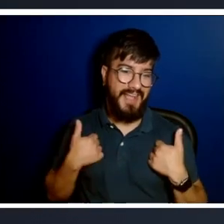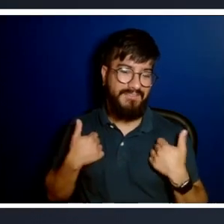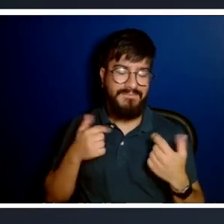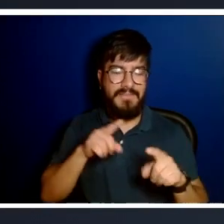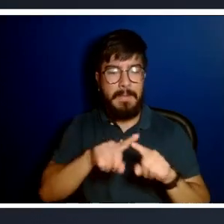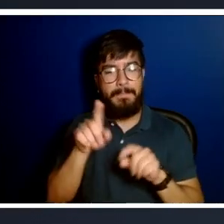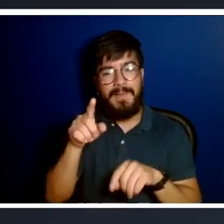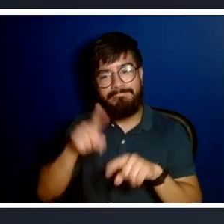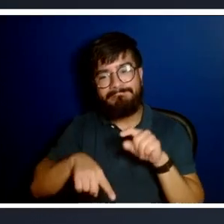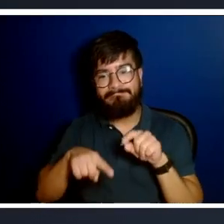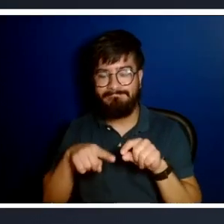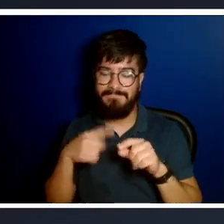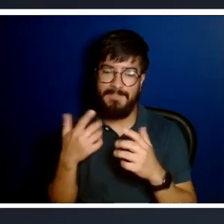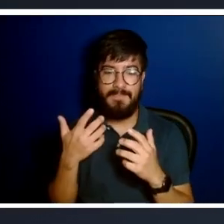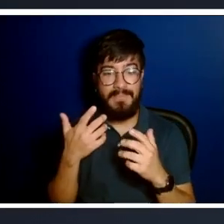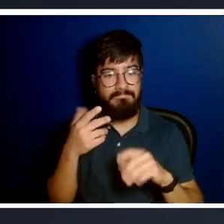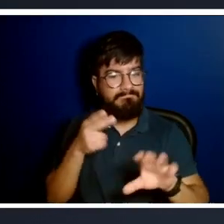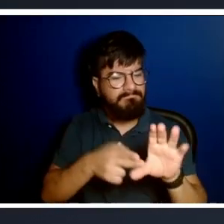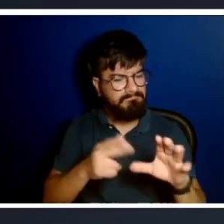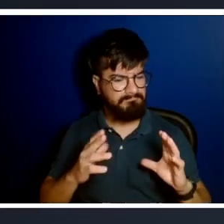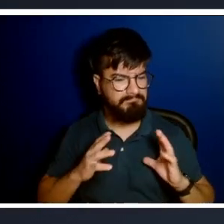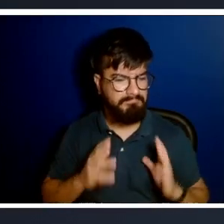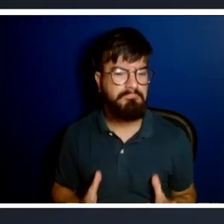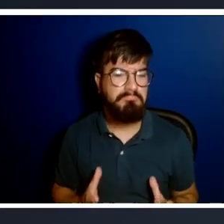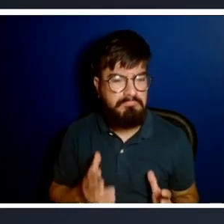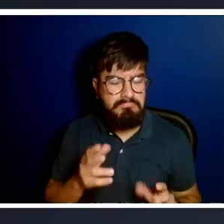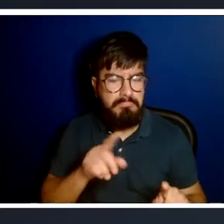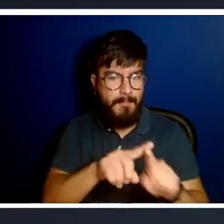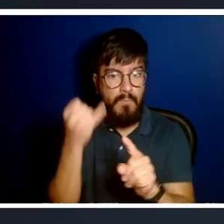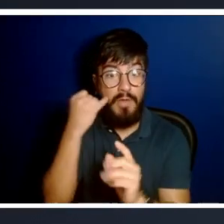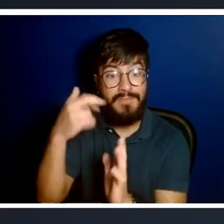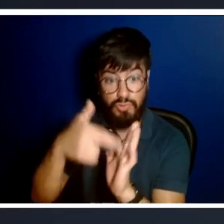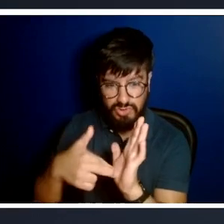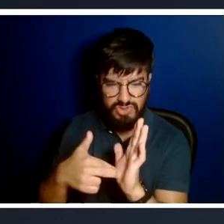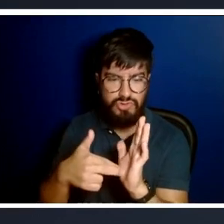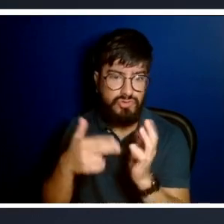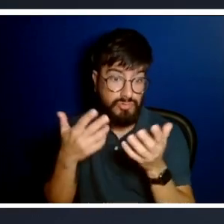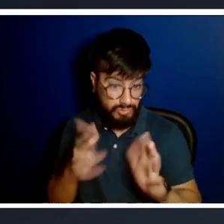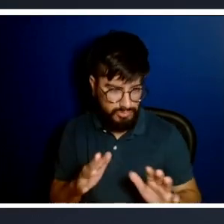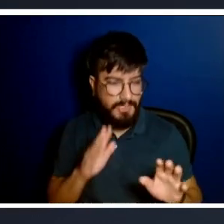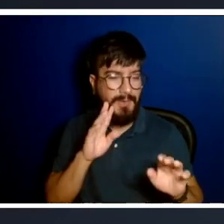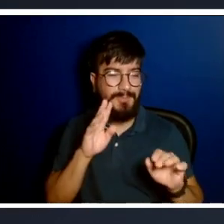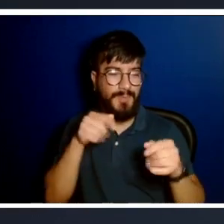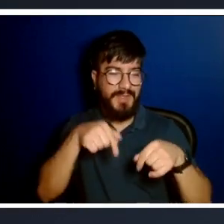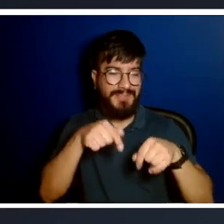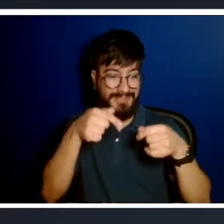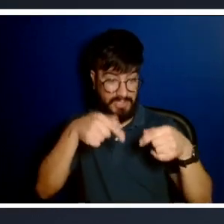we do -- if you register, we'll send you a link at the end of the program and they're also available.